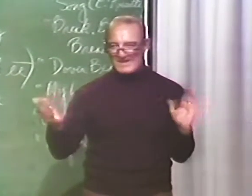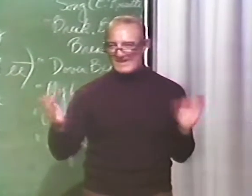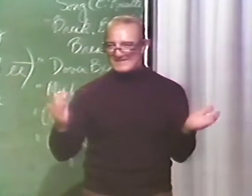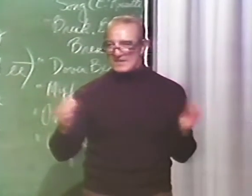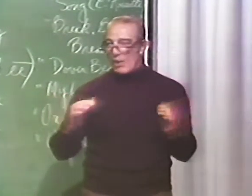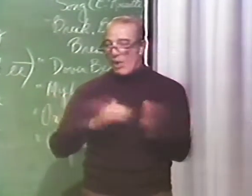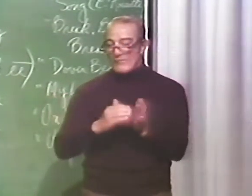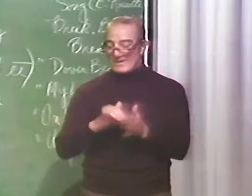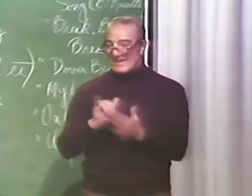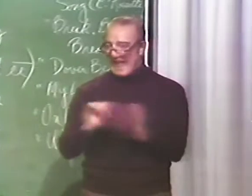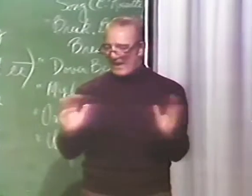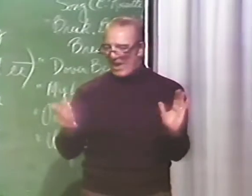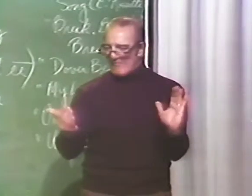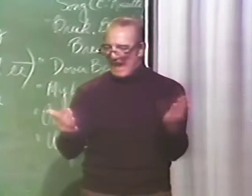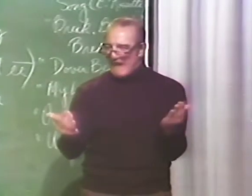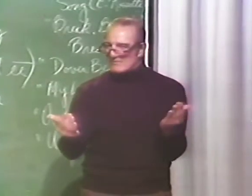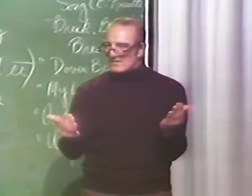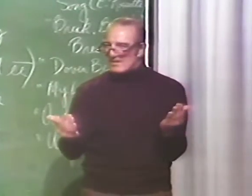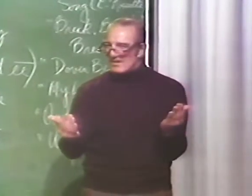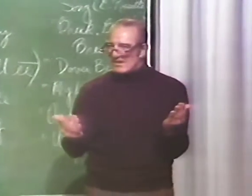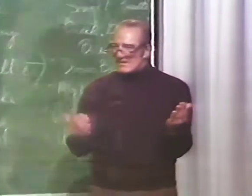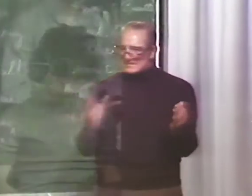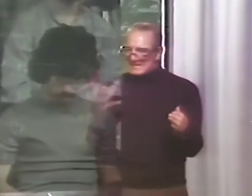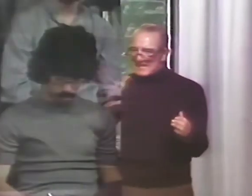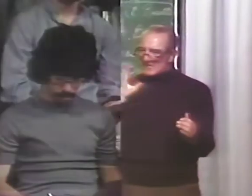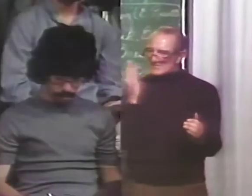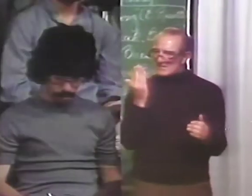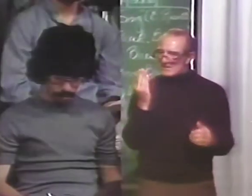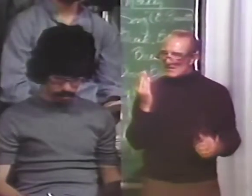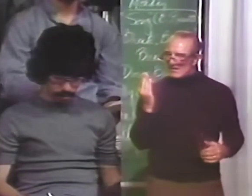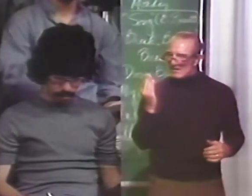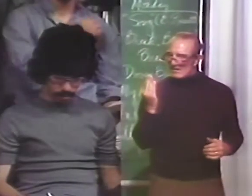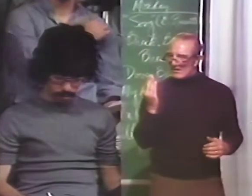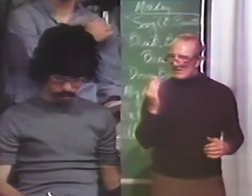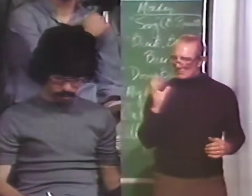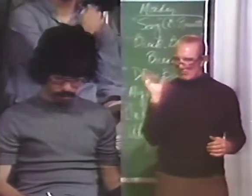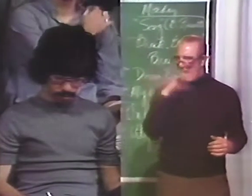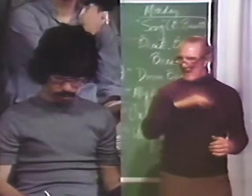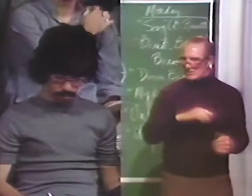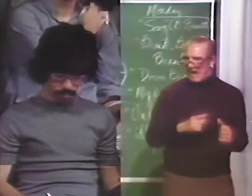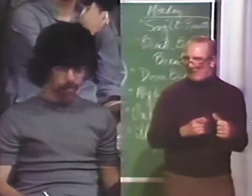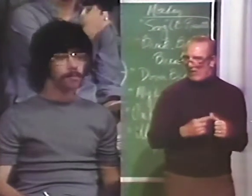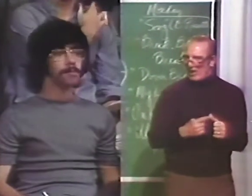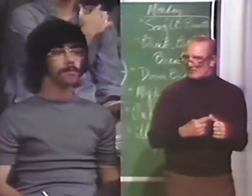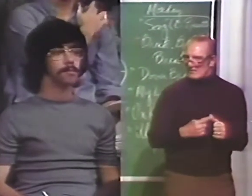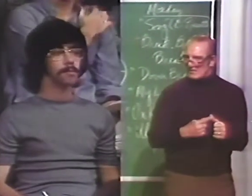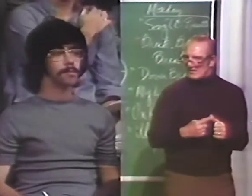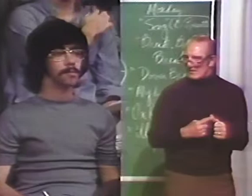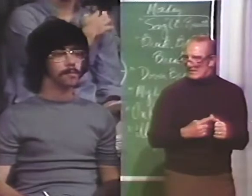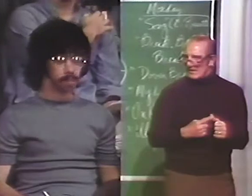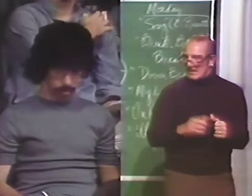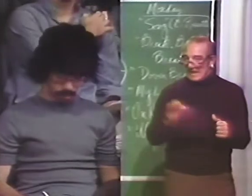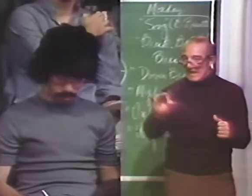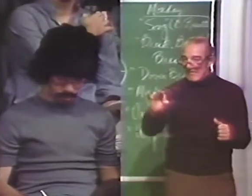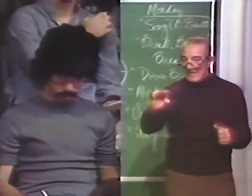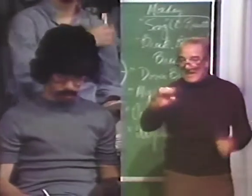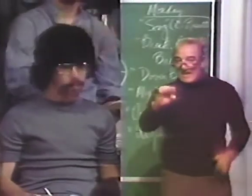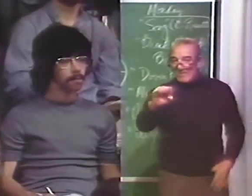YOU COMPARE THINGS. OFTEN, THAT COMPARISON SEEMS STRANGE AT FIRST.